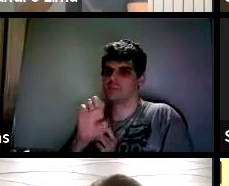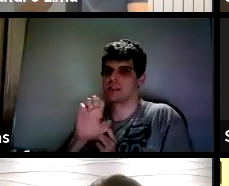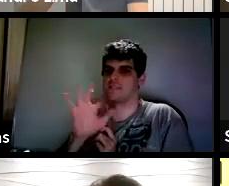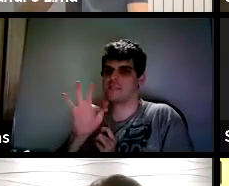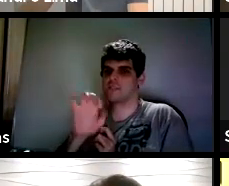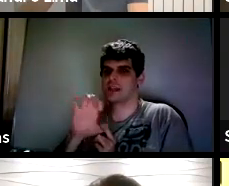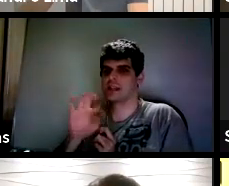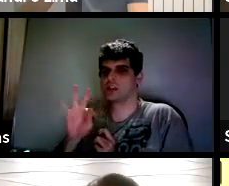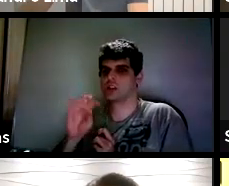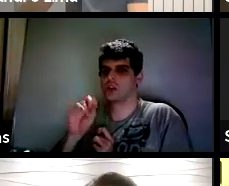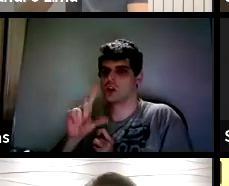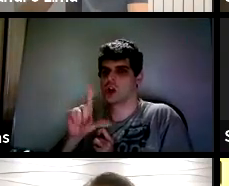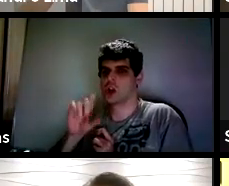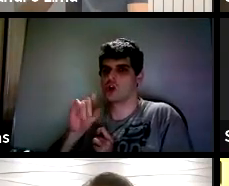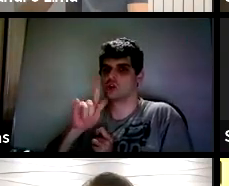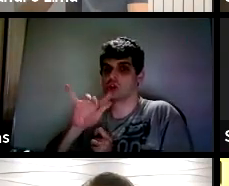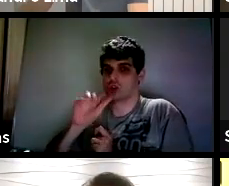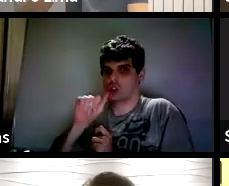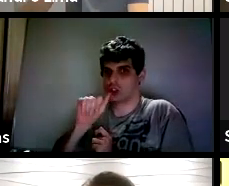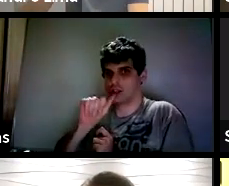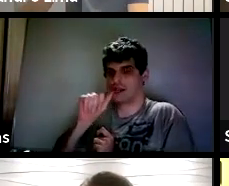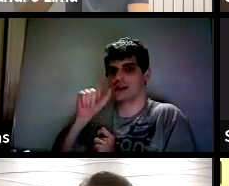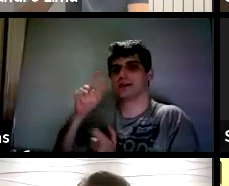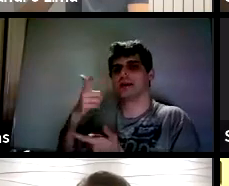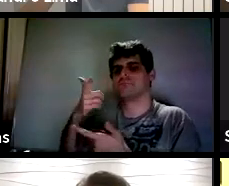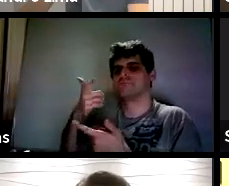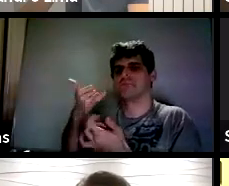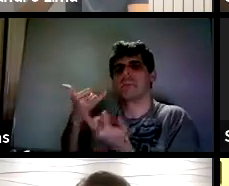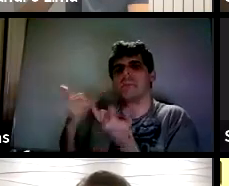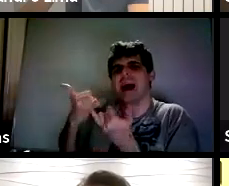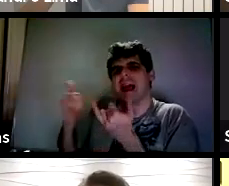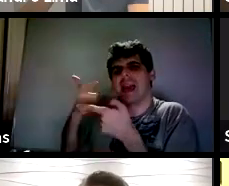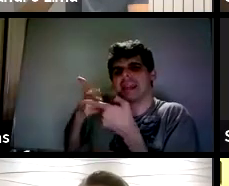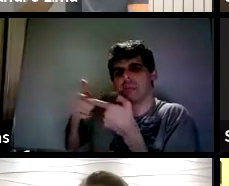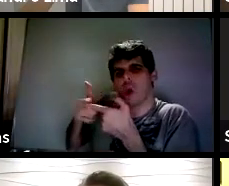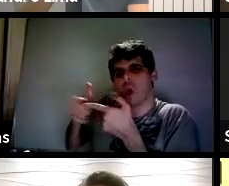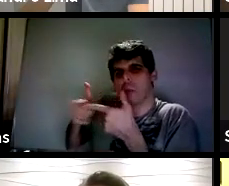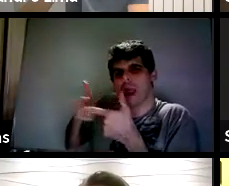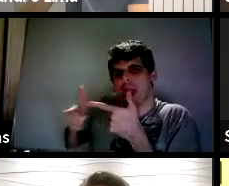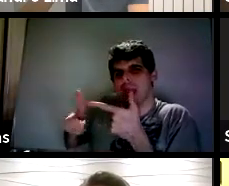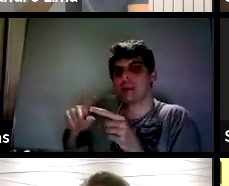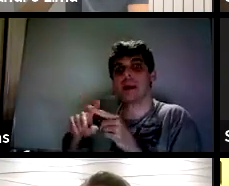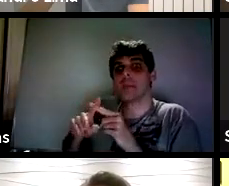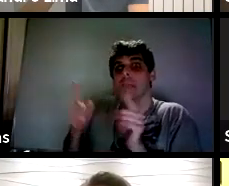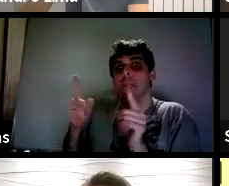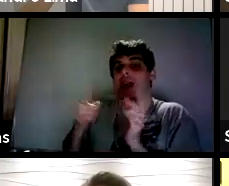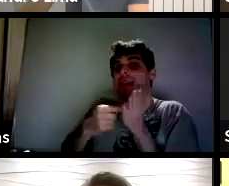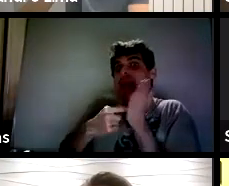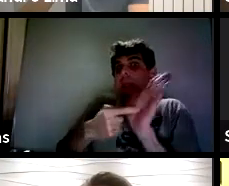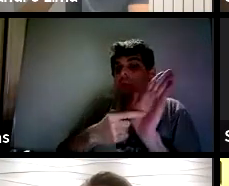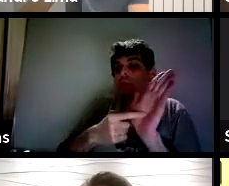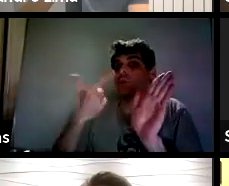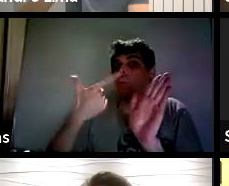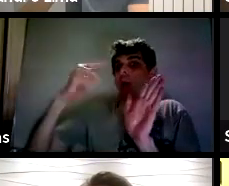He. Thanks. chief I'm going to he fly most important and I lost the thermal meditate or the thermal meditate or whatever